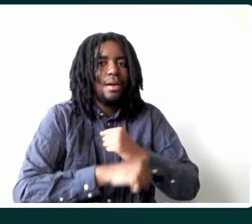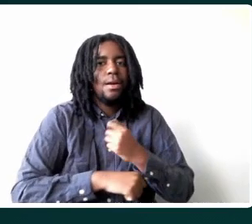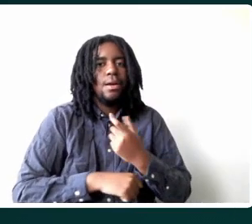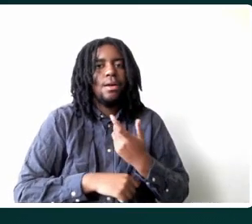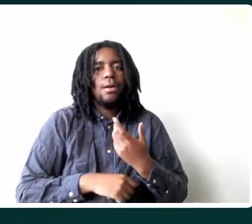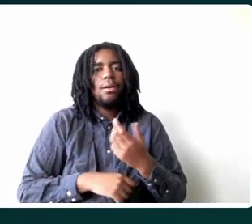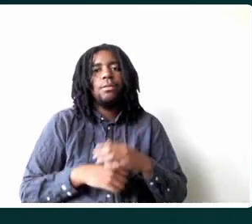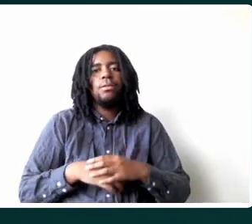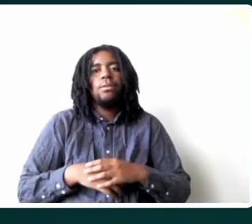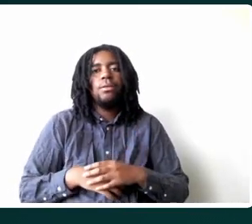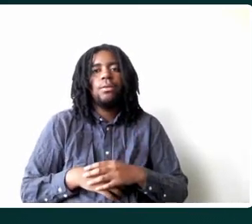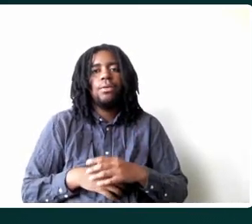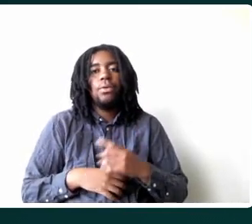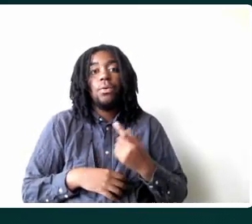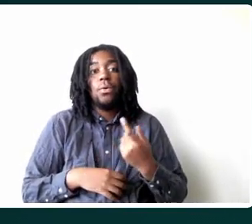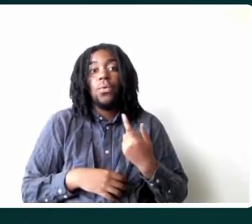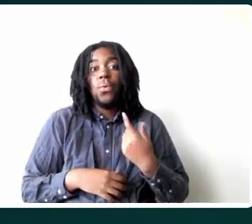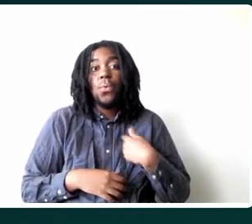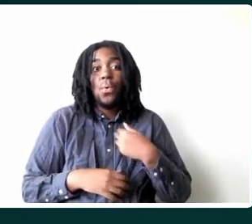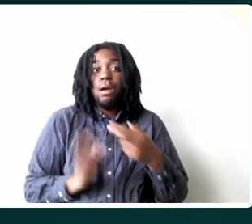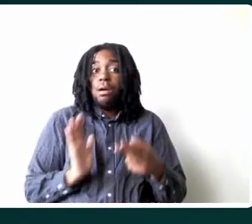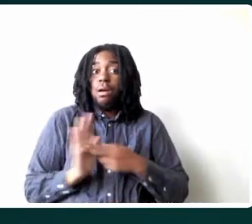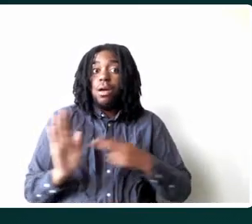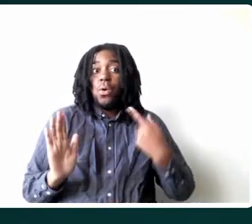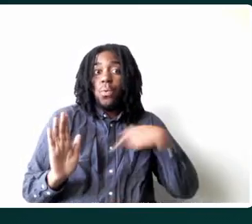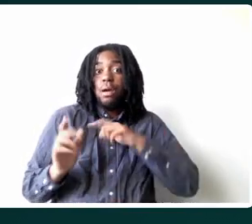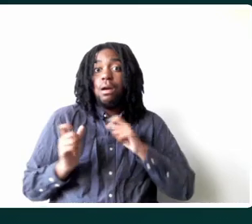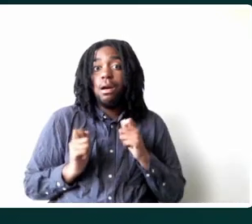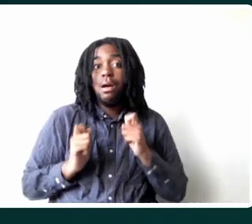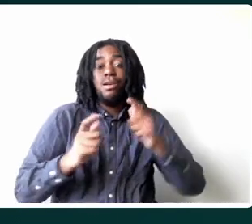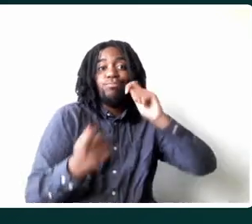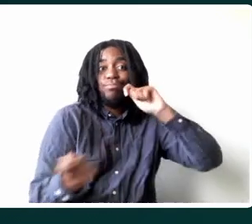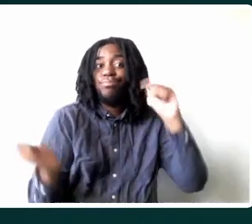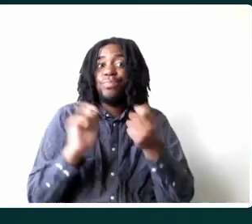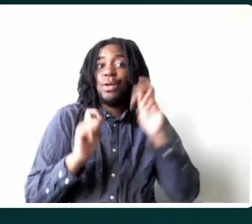drastically change anyone's political persuasions or any of their ideas. It's about kind of dropping